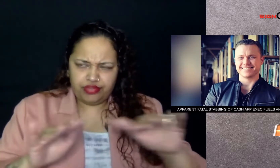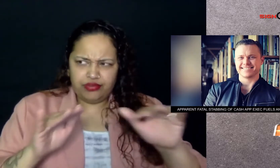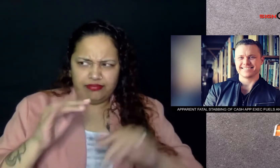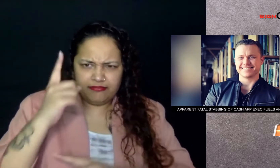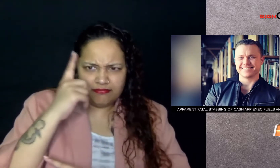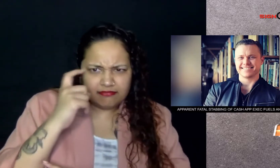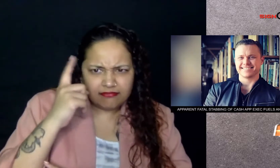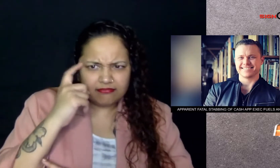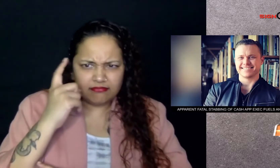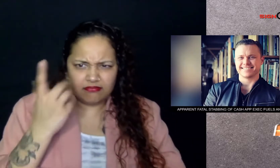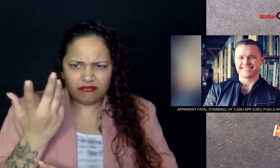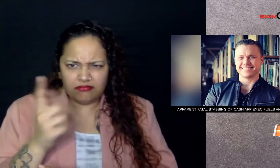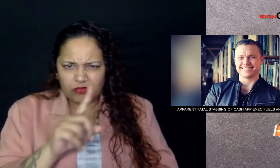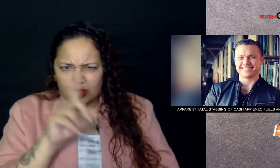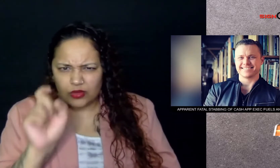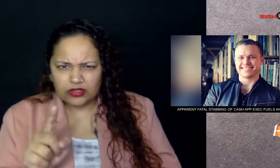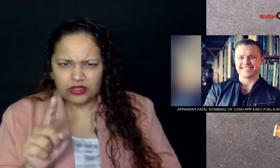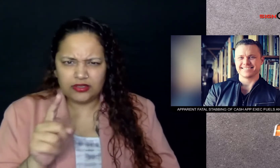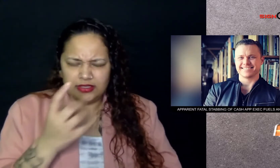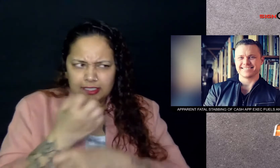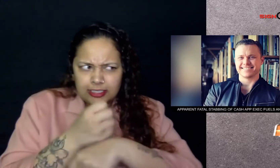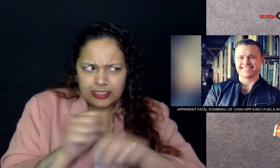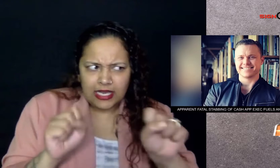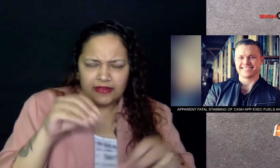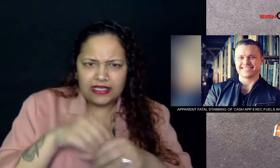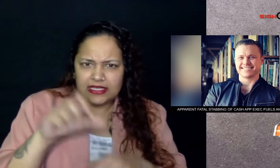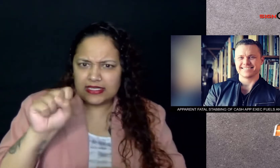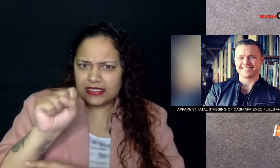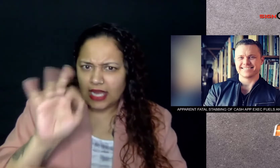questions about safety. in San Francisco